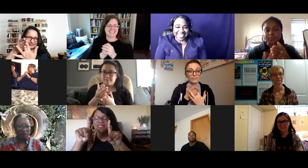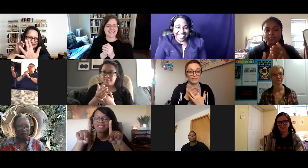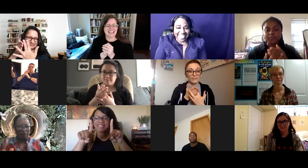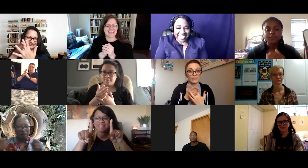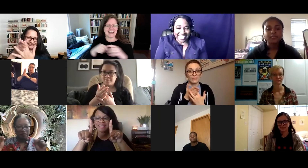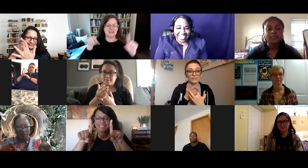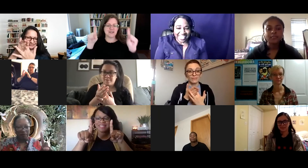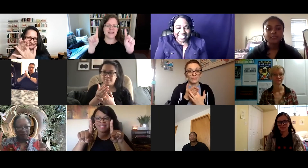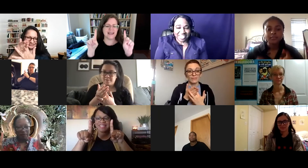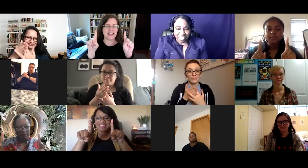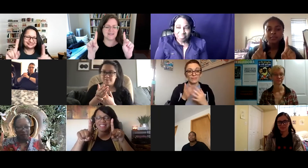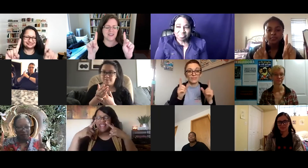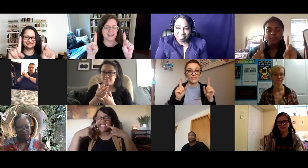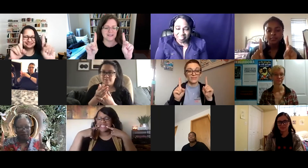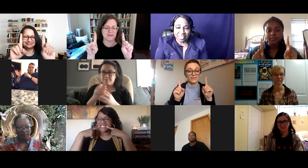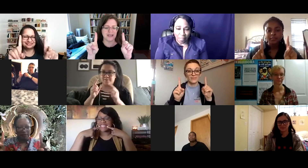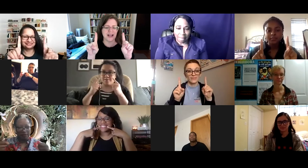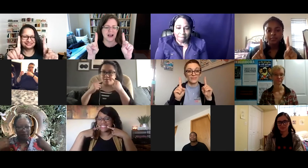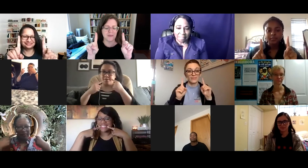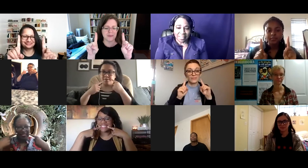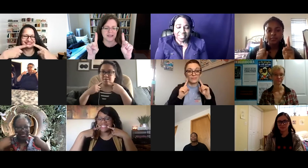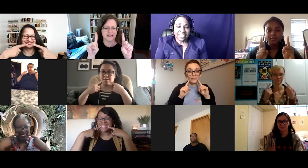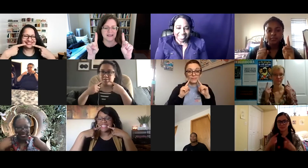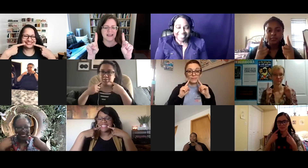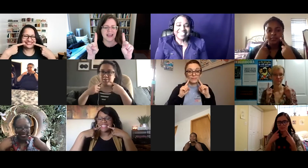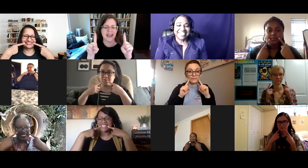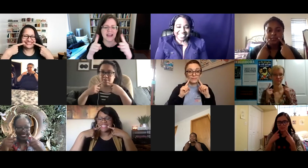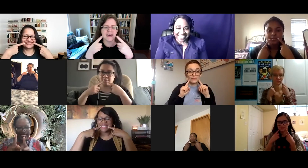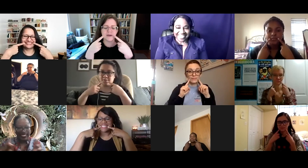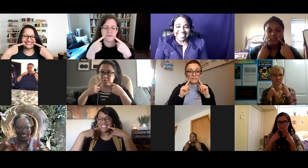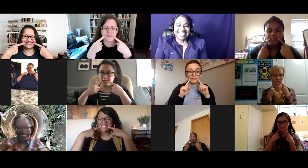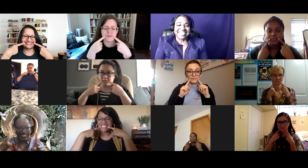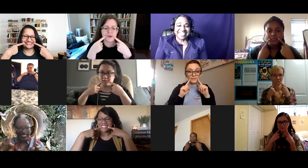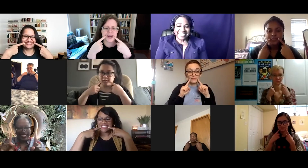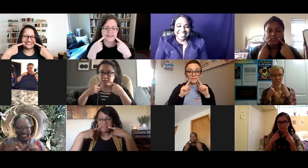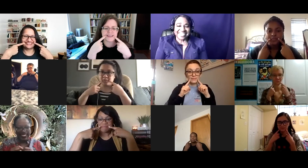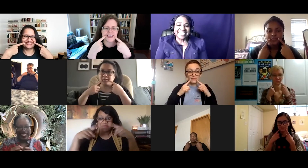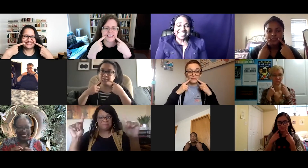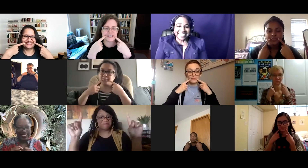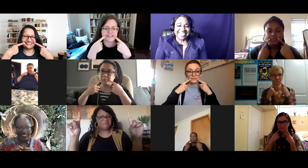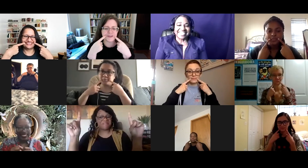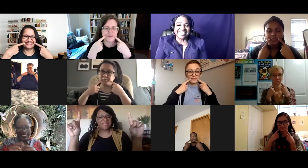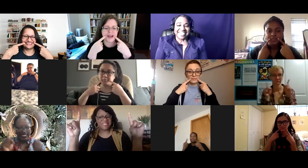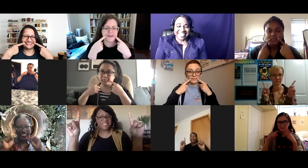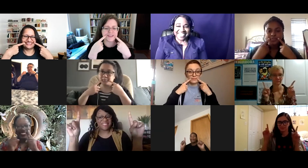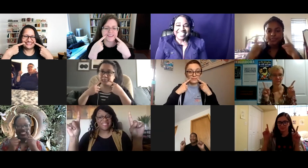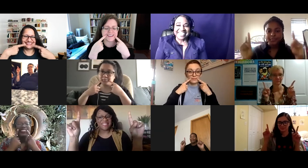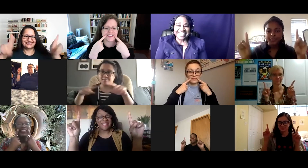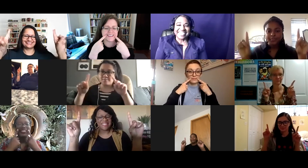Now two index fingers pointing up and put at the edges of your mouth and then